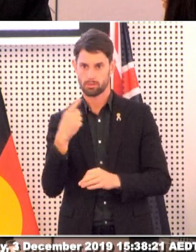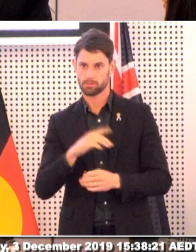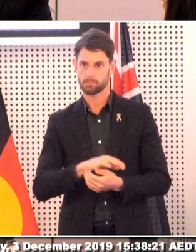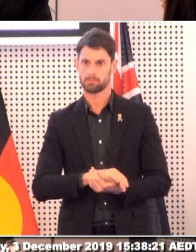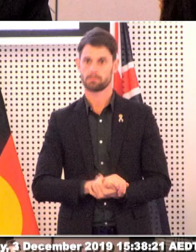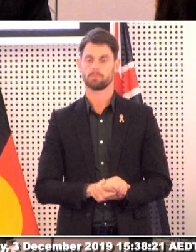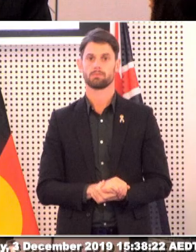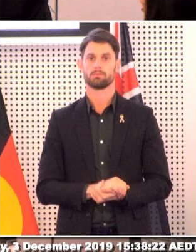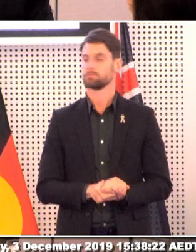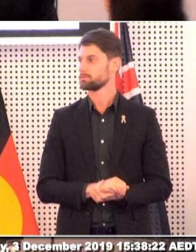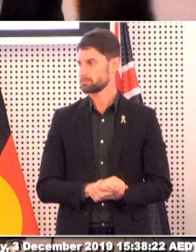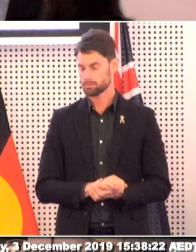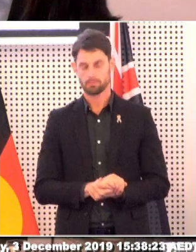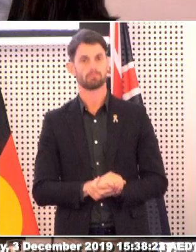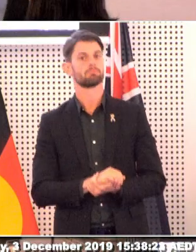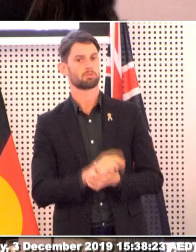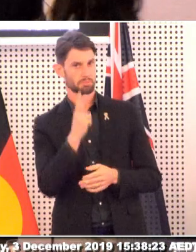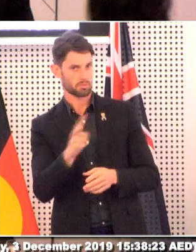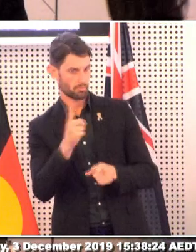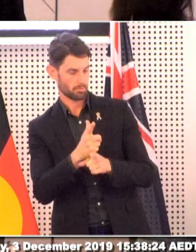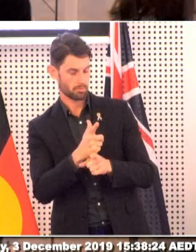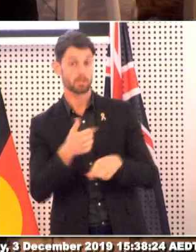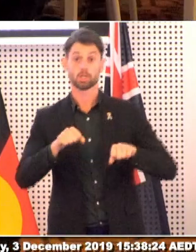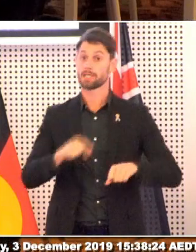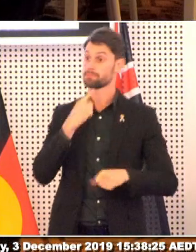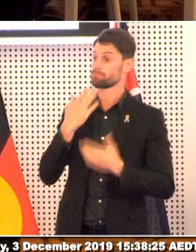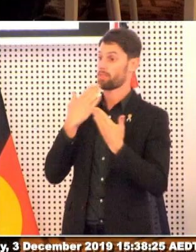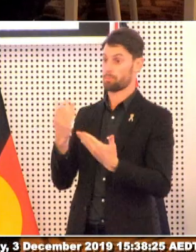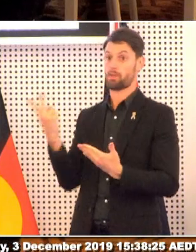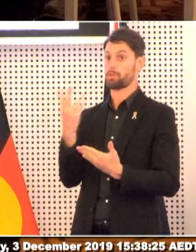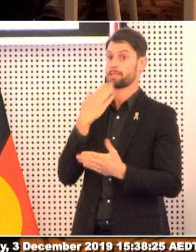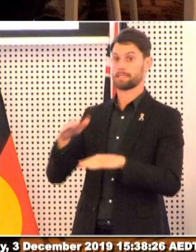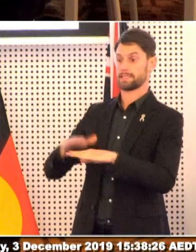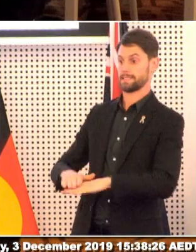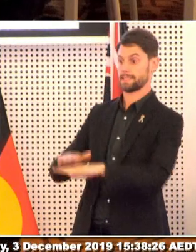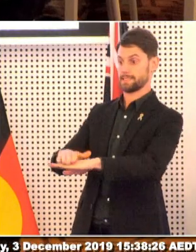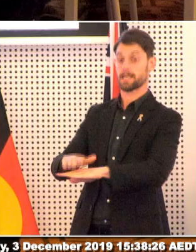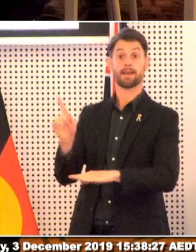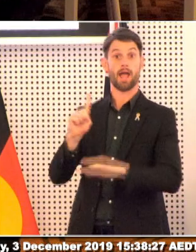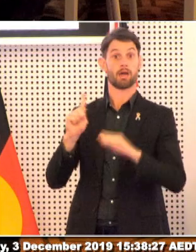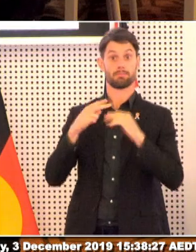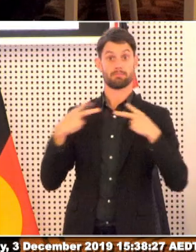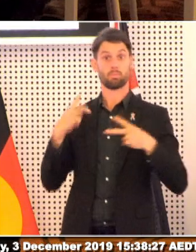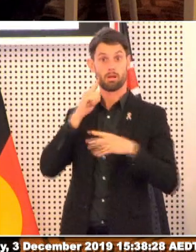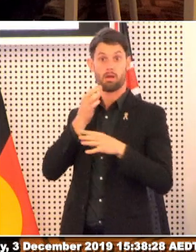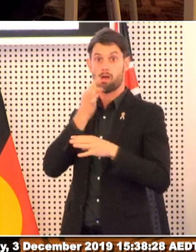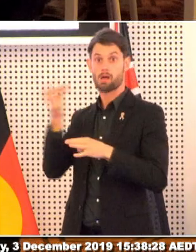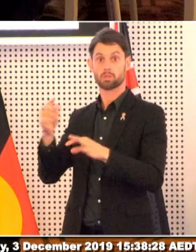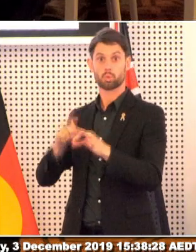Thank you, Ms Masterson. Please sit down. And now Ms Eastman will ask you some questions. Mr Roche, I will start with you.